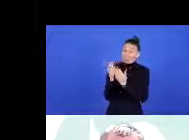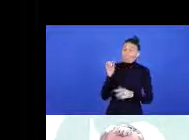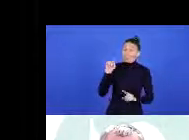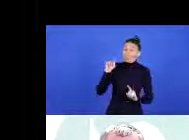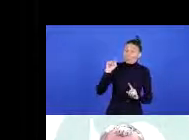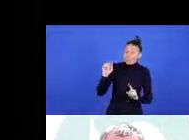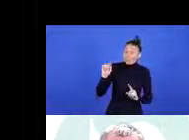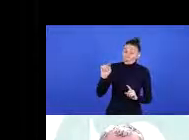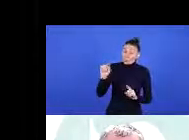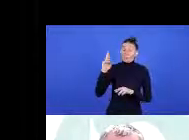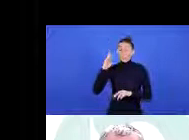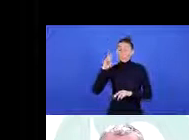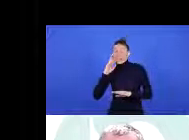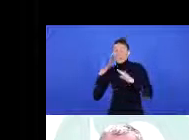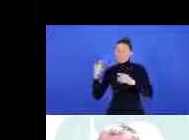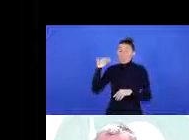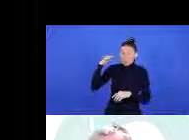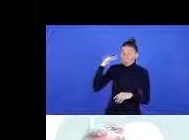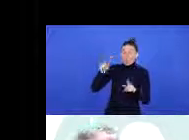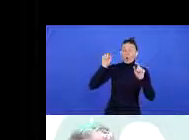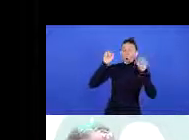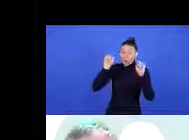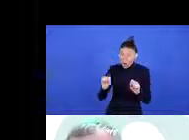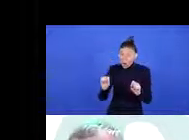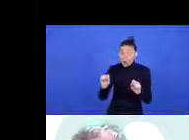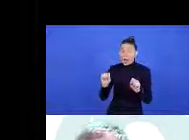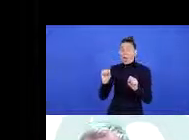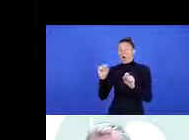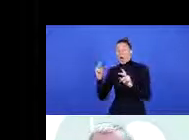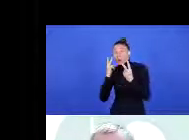at school for deaf and hard-of-hearing, it is